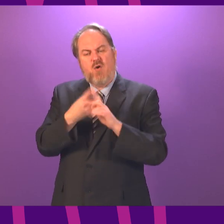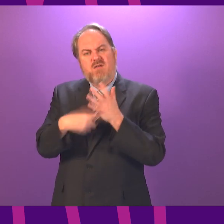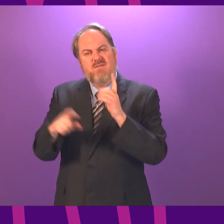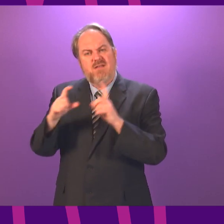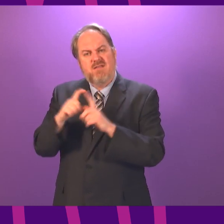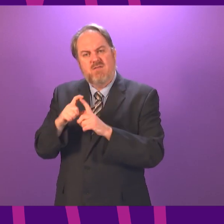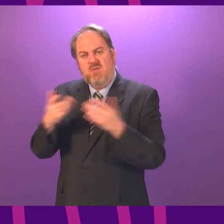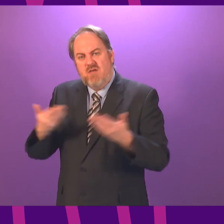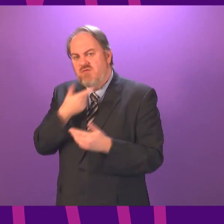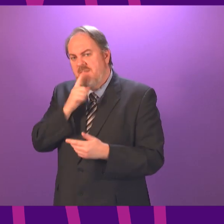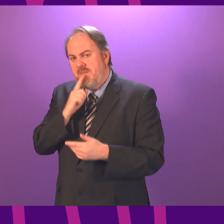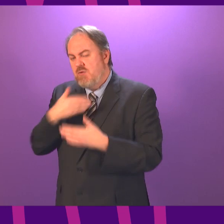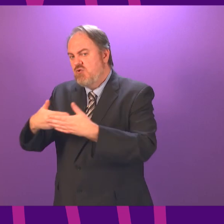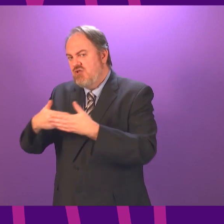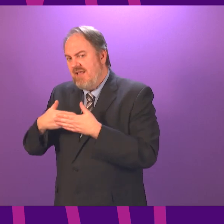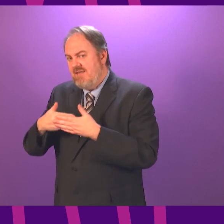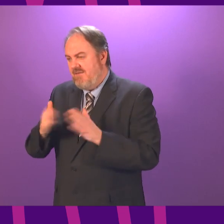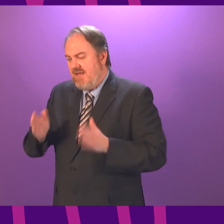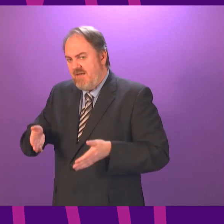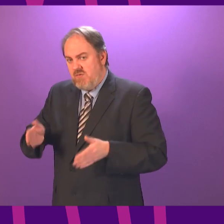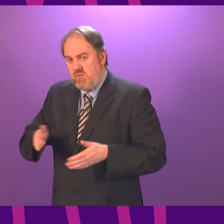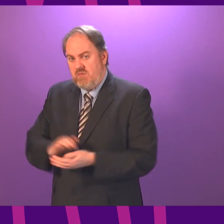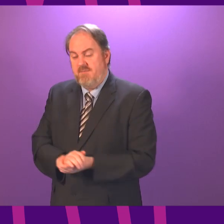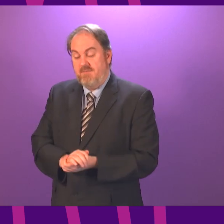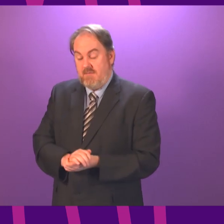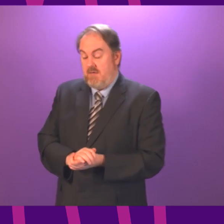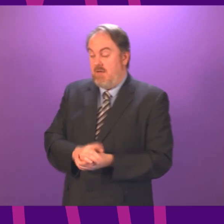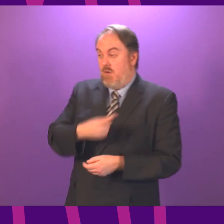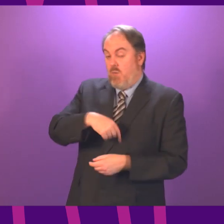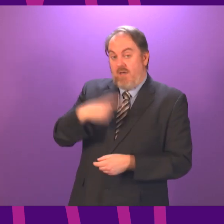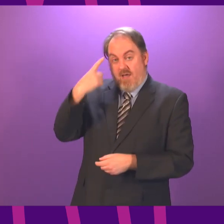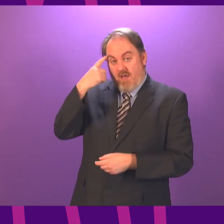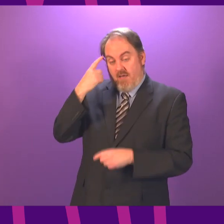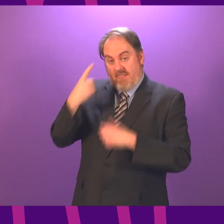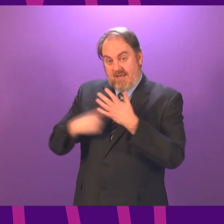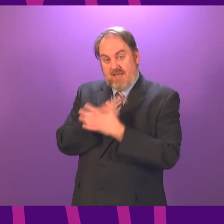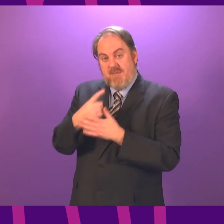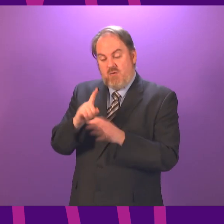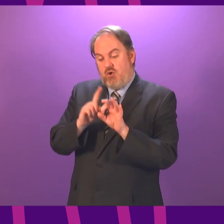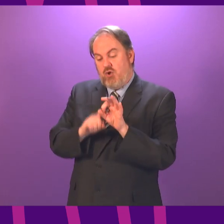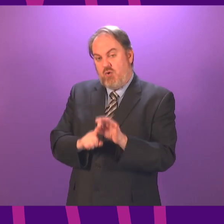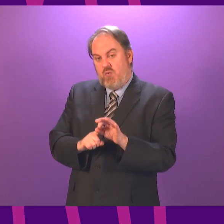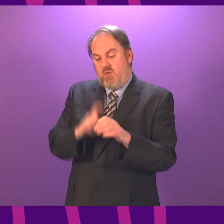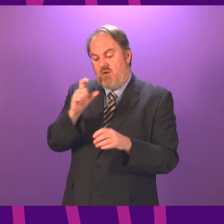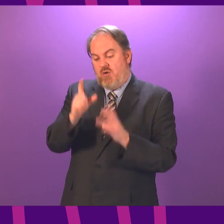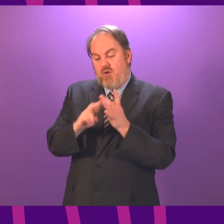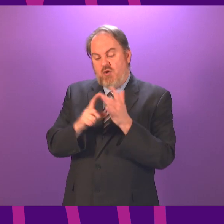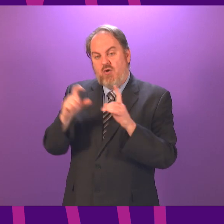The First Minister (Nicola Sturgeon): We are considering the QCovid list further.